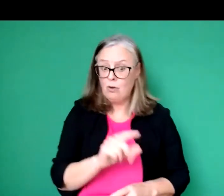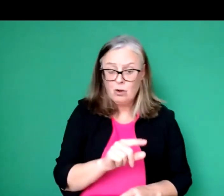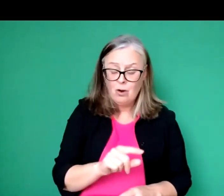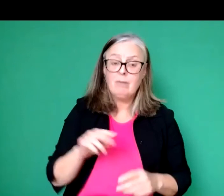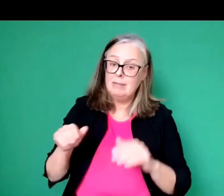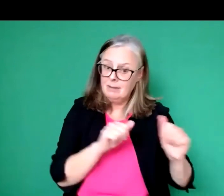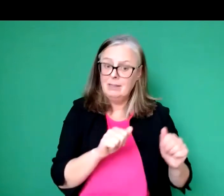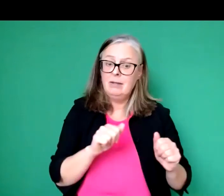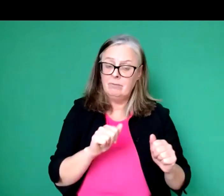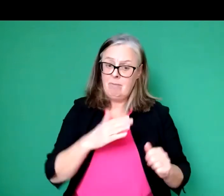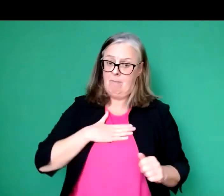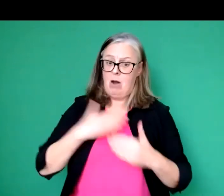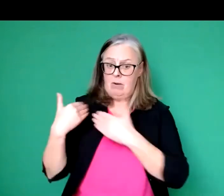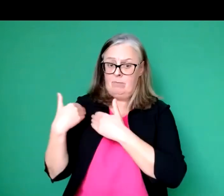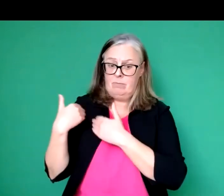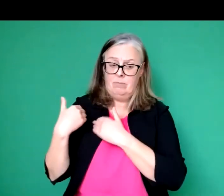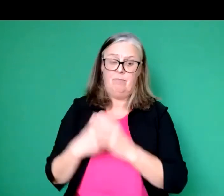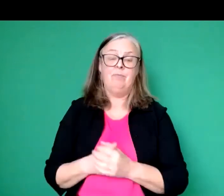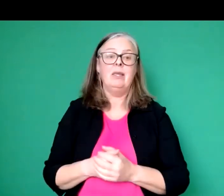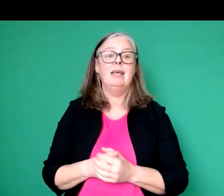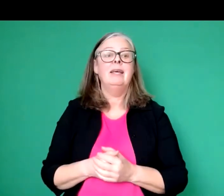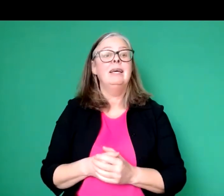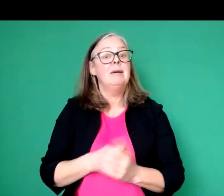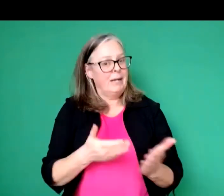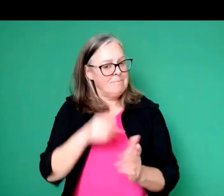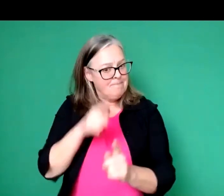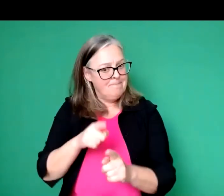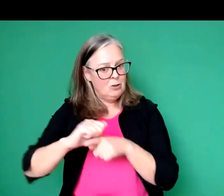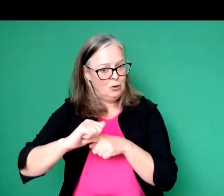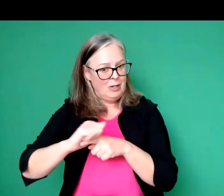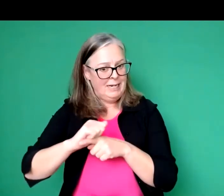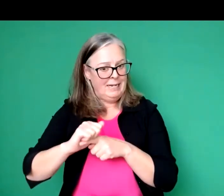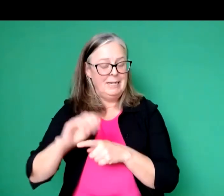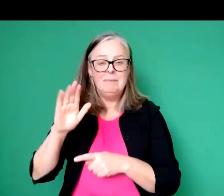you know you know i hope i get not putting you on the spot but and we heard karen talk a little bit